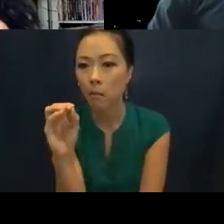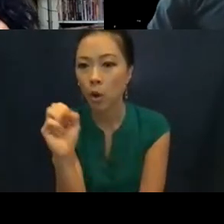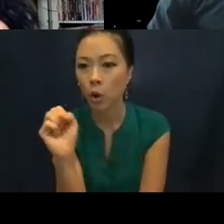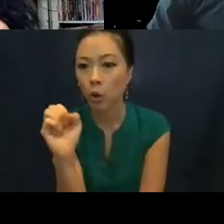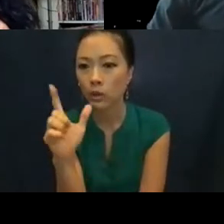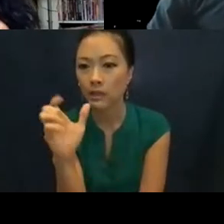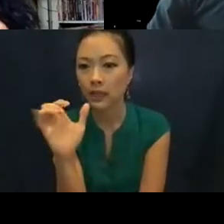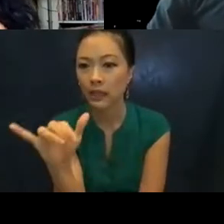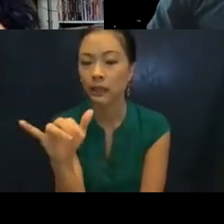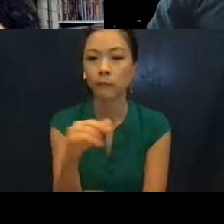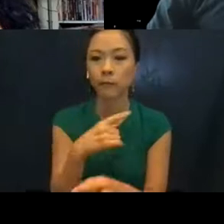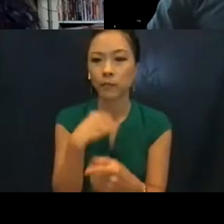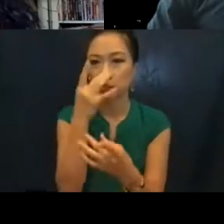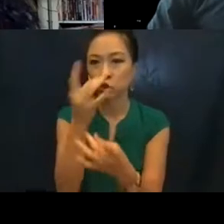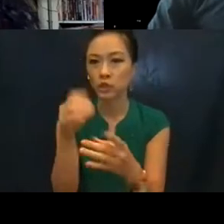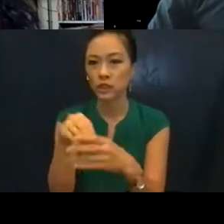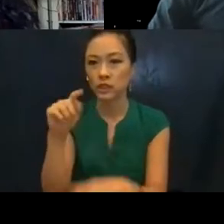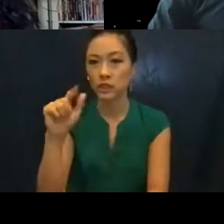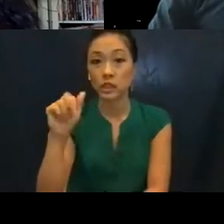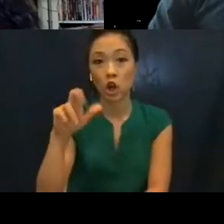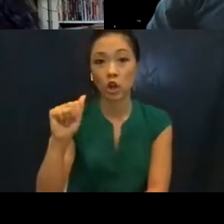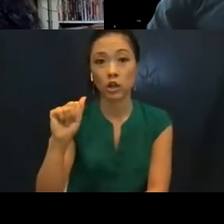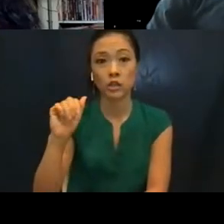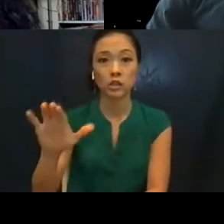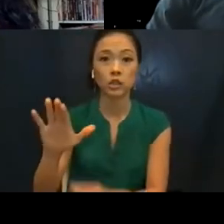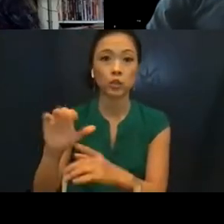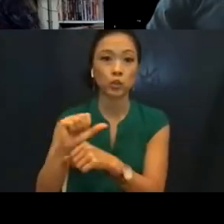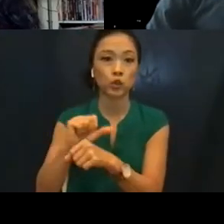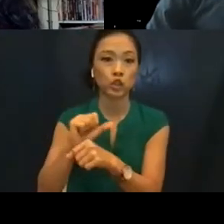in Tara's work, more specifically through some